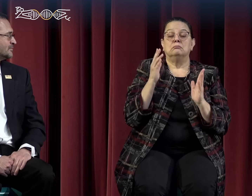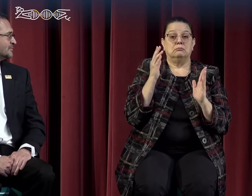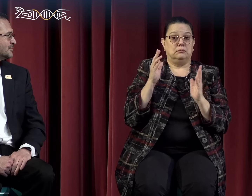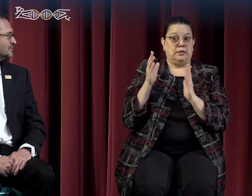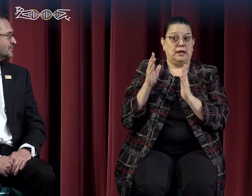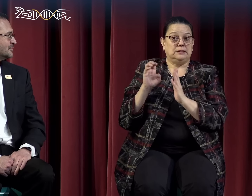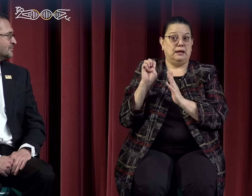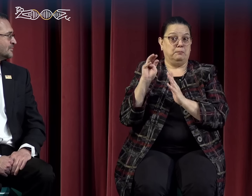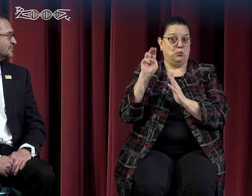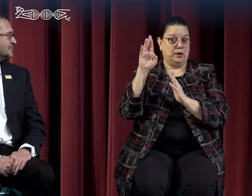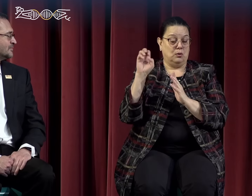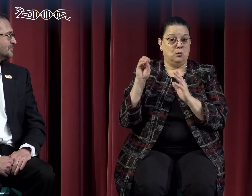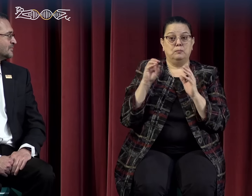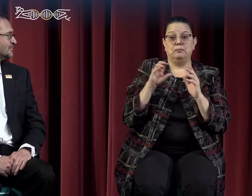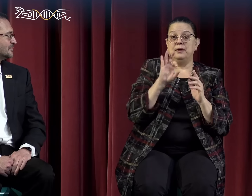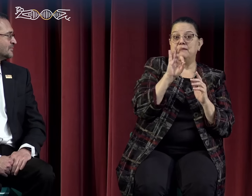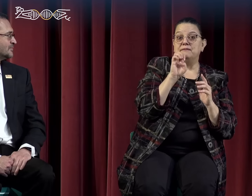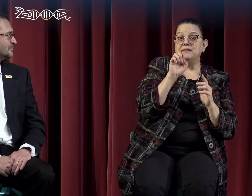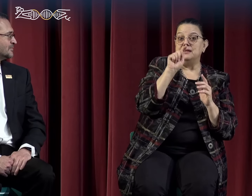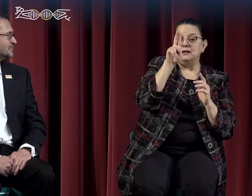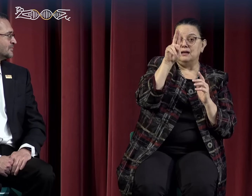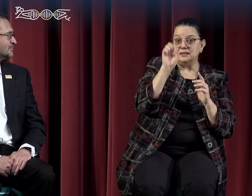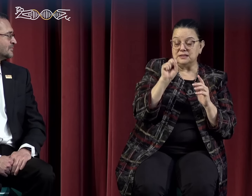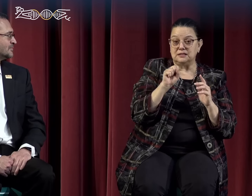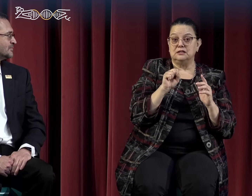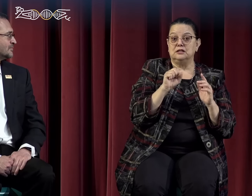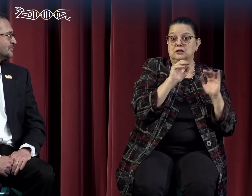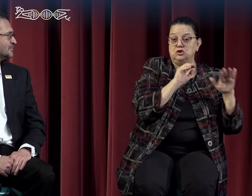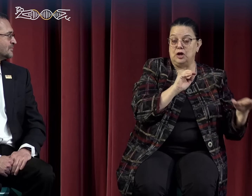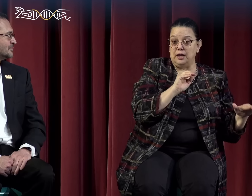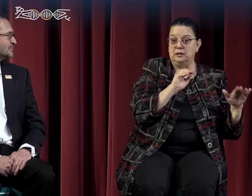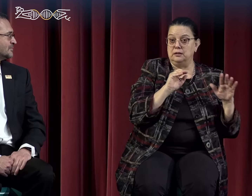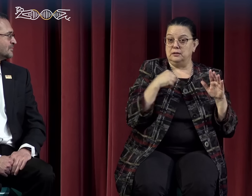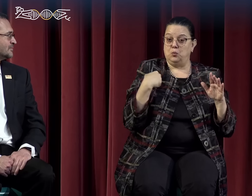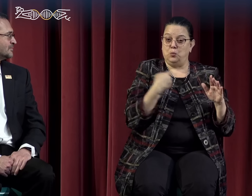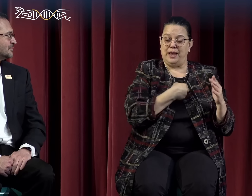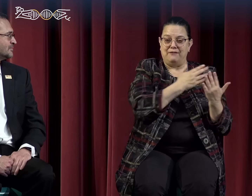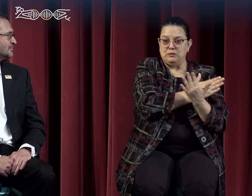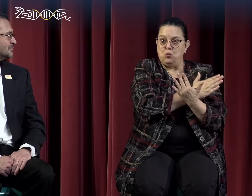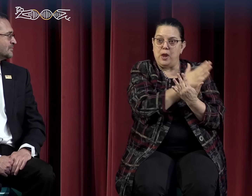And that is true for embryo, fetus and a child.